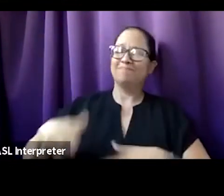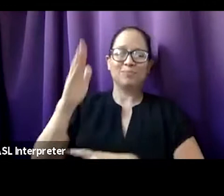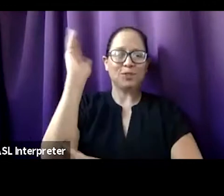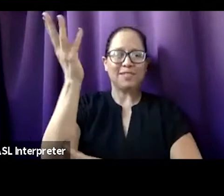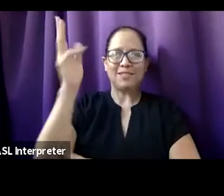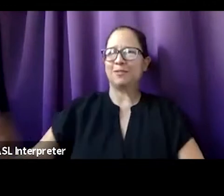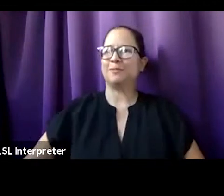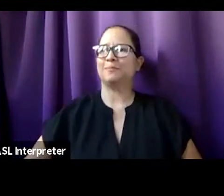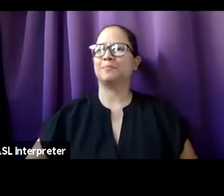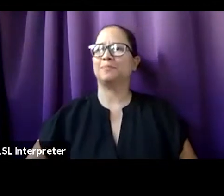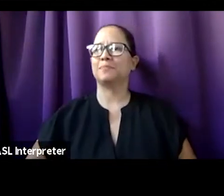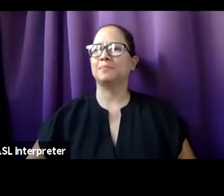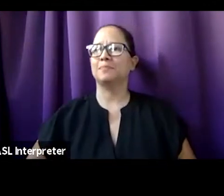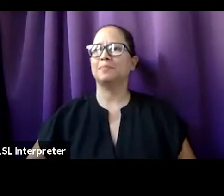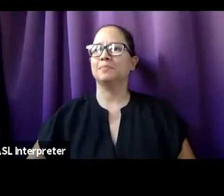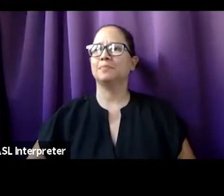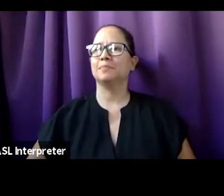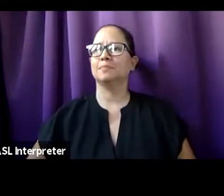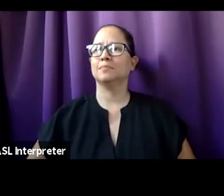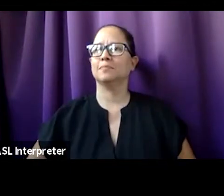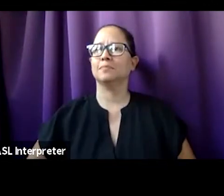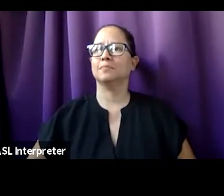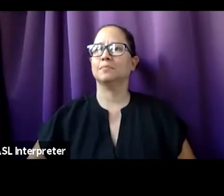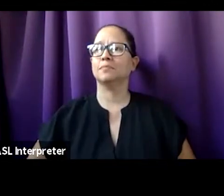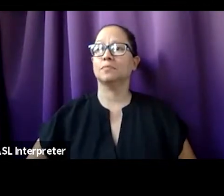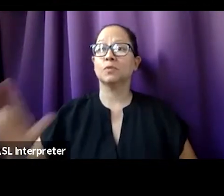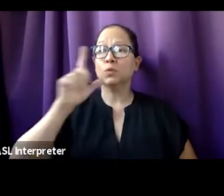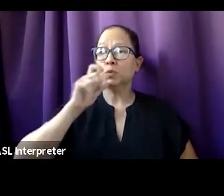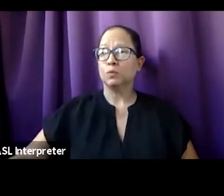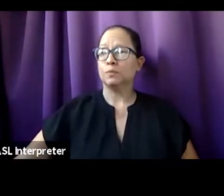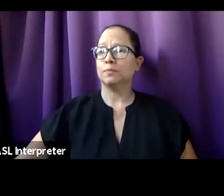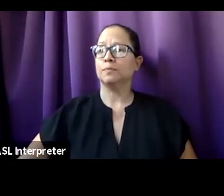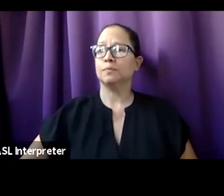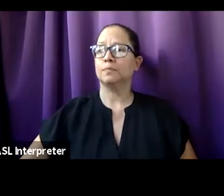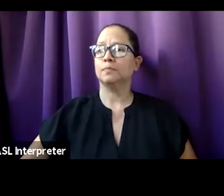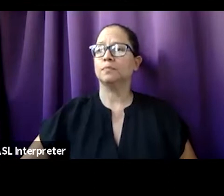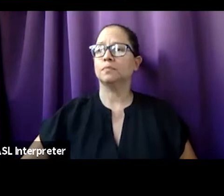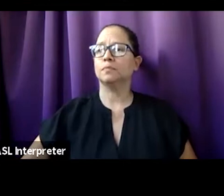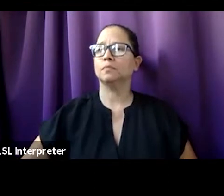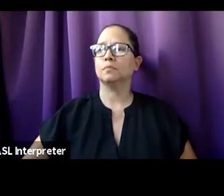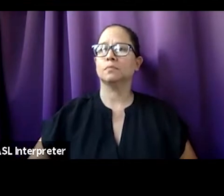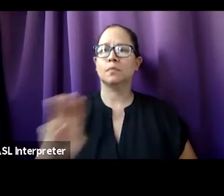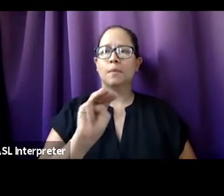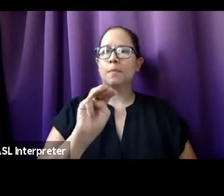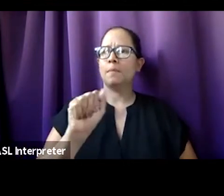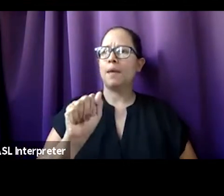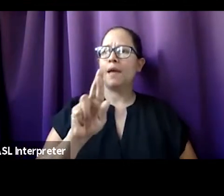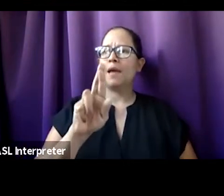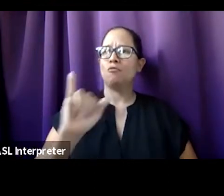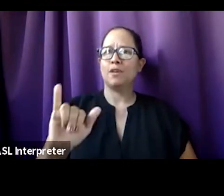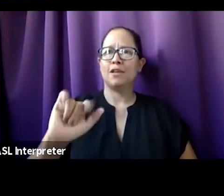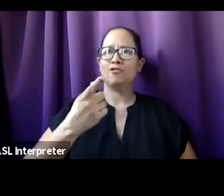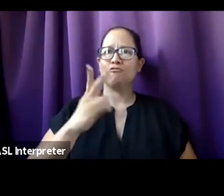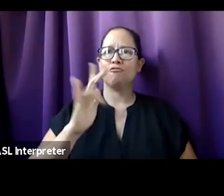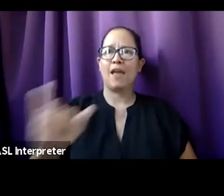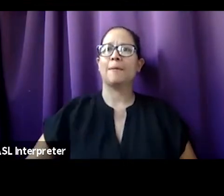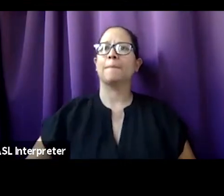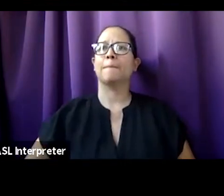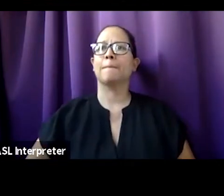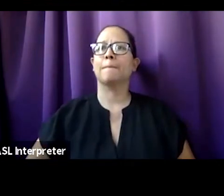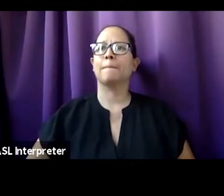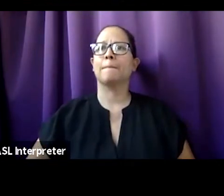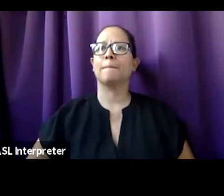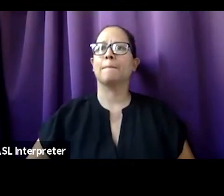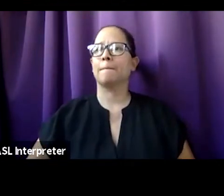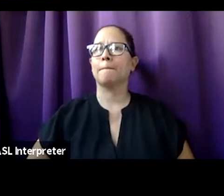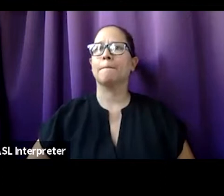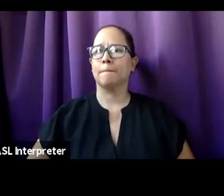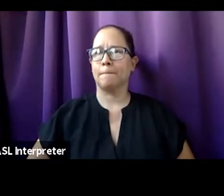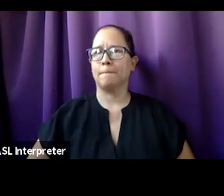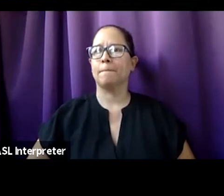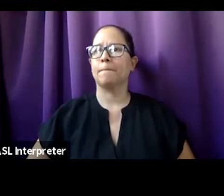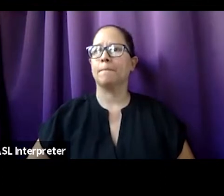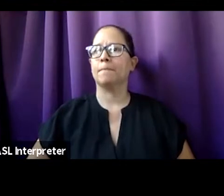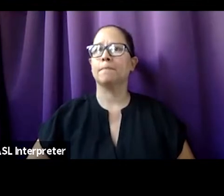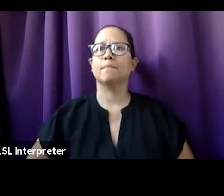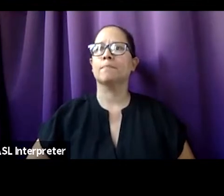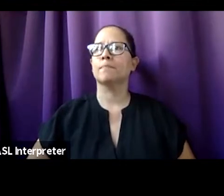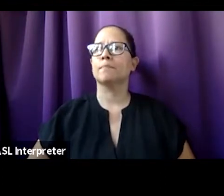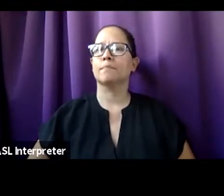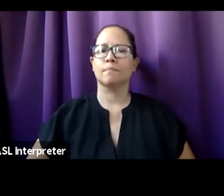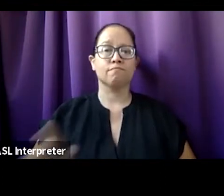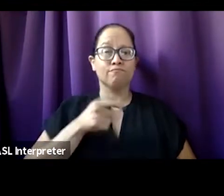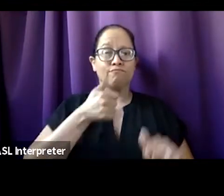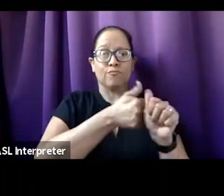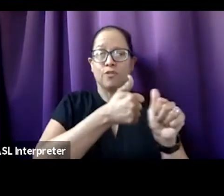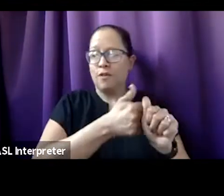Dr grey is a senior principal researcher, Microsoft Research faculty associate at Harvard University's Berkman Klein Center for Internet and Society and faculty at the Louis School of informatics Computing and Engineering, Indiana University.